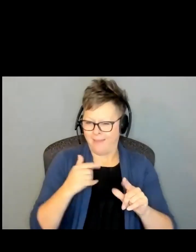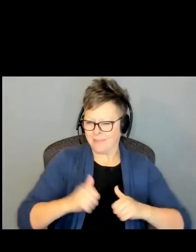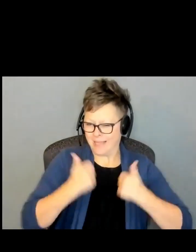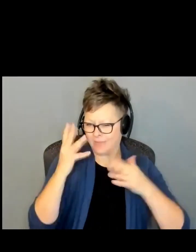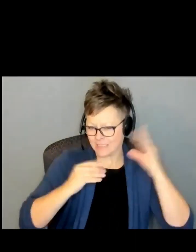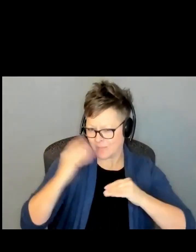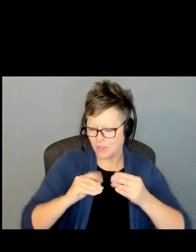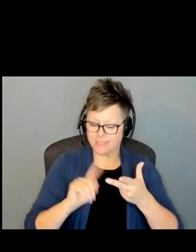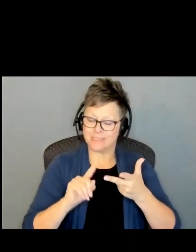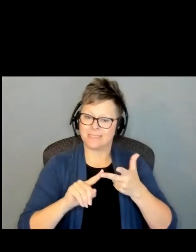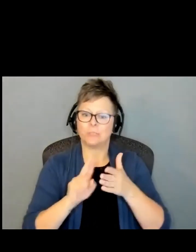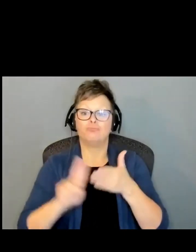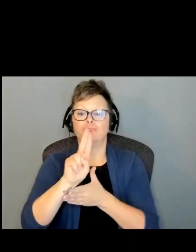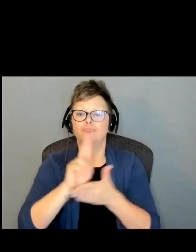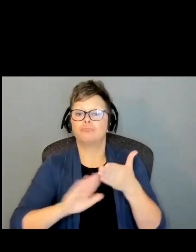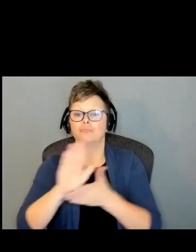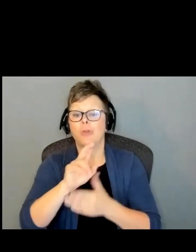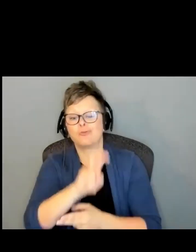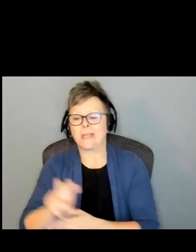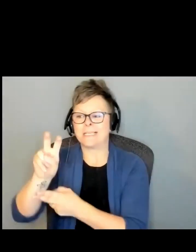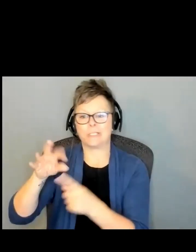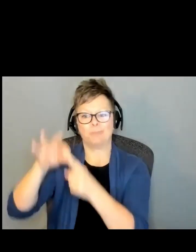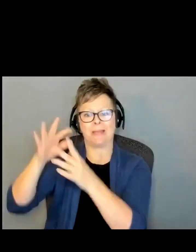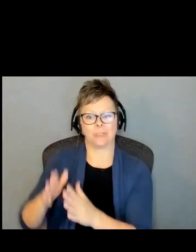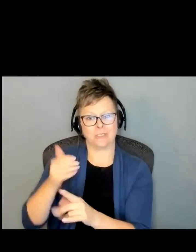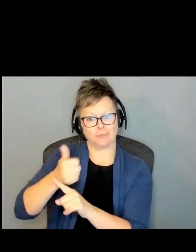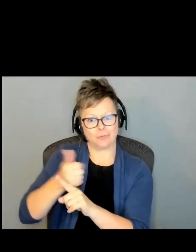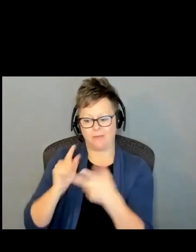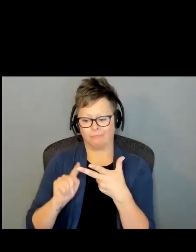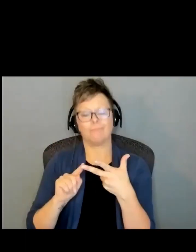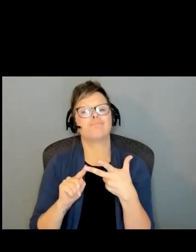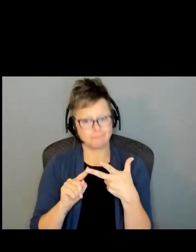Transition Specialist.